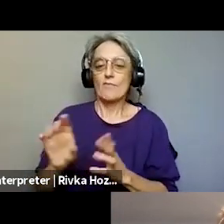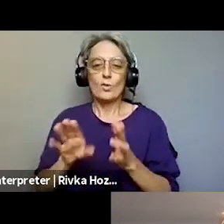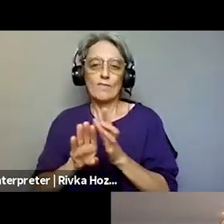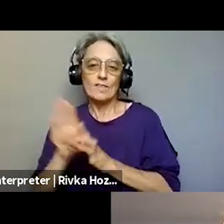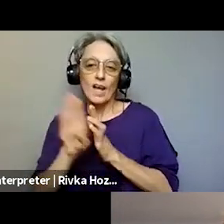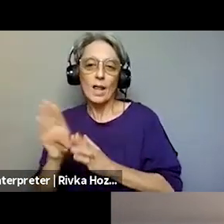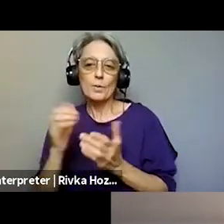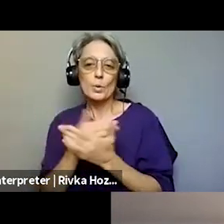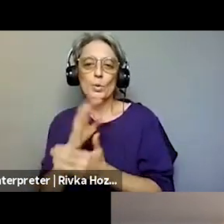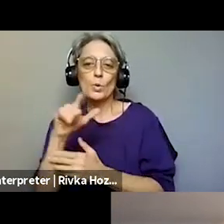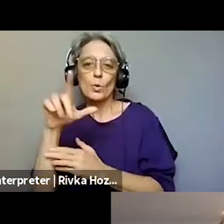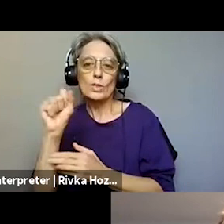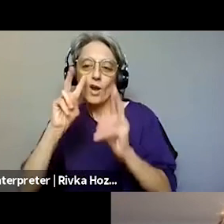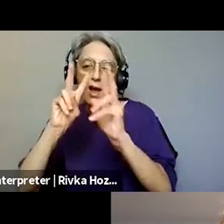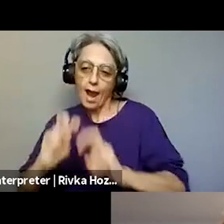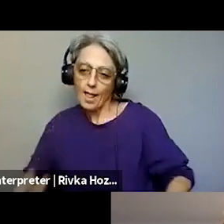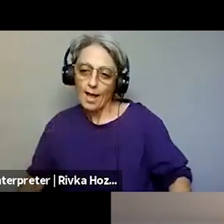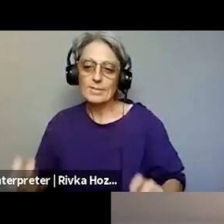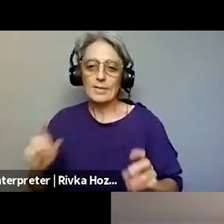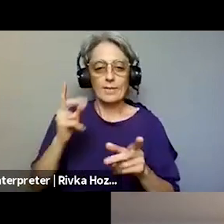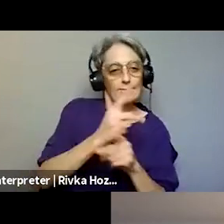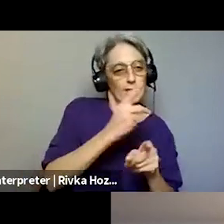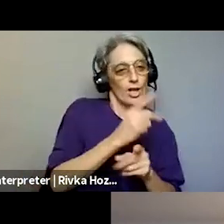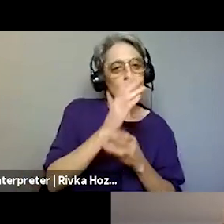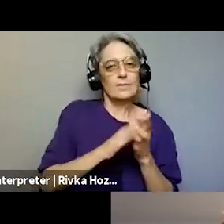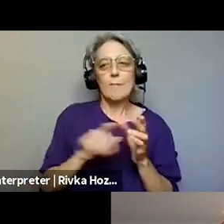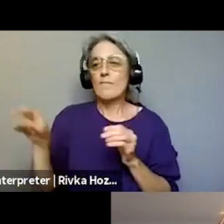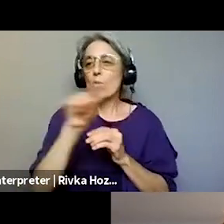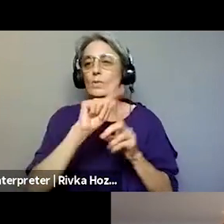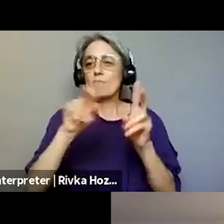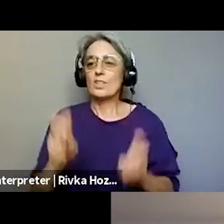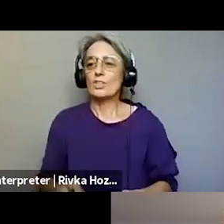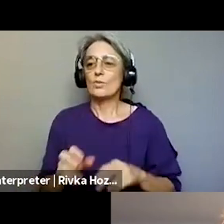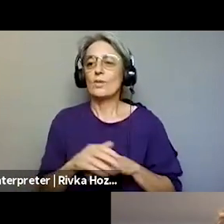to quantify some of these issues that let us do the advanced causal modeling that helps us find